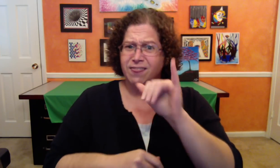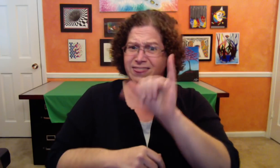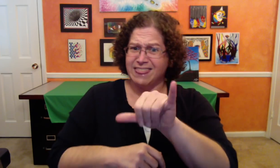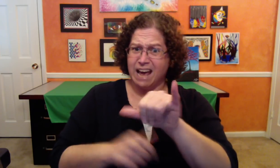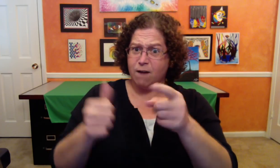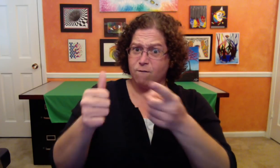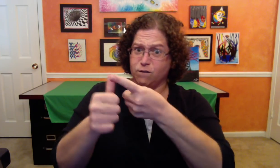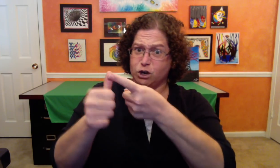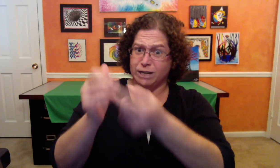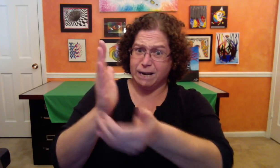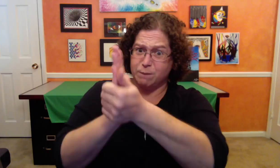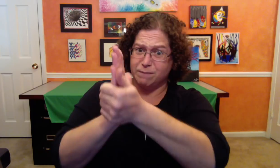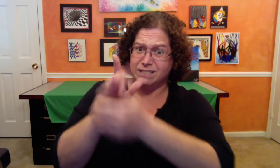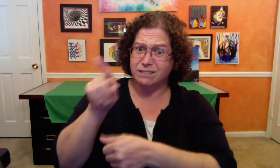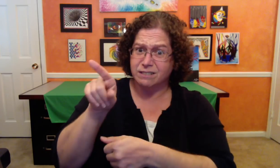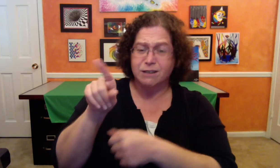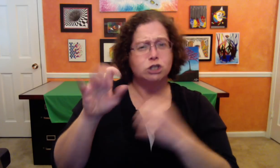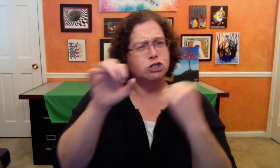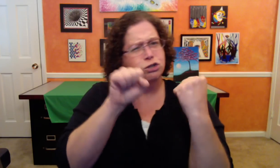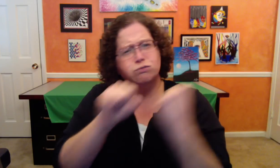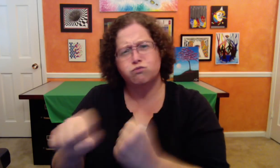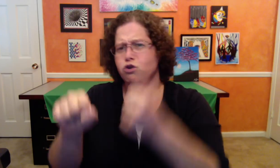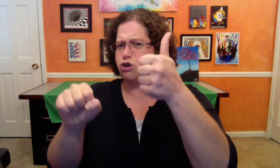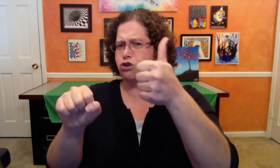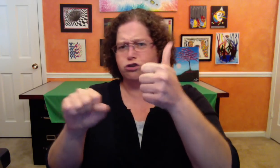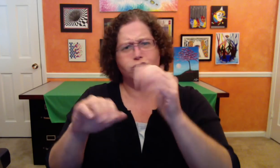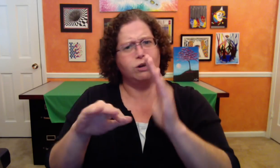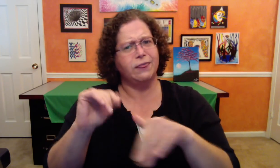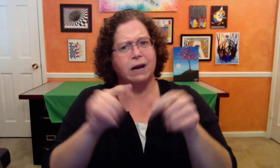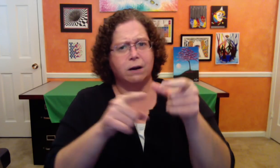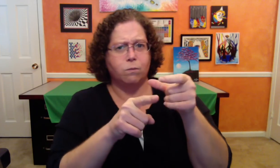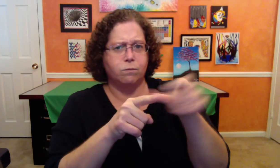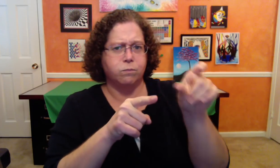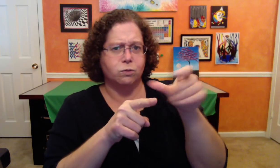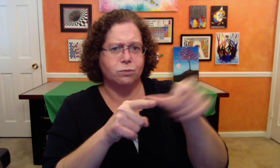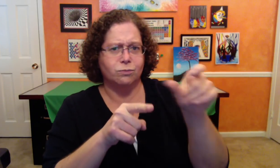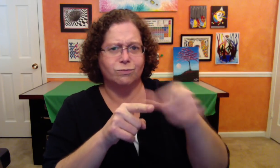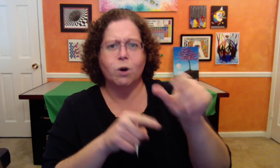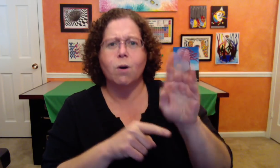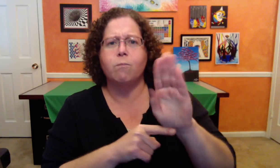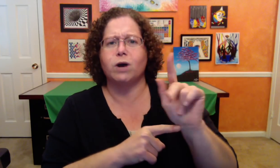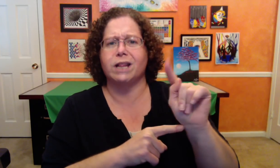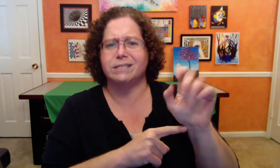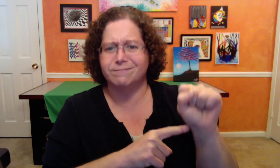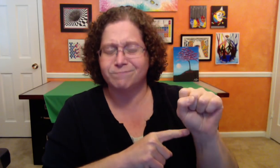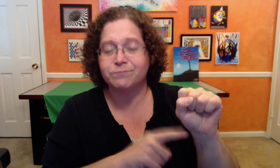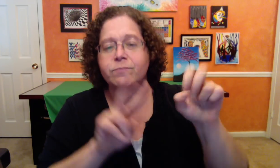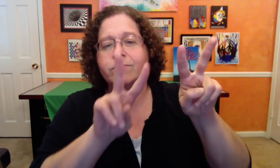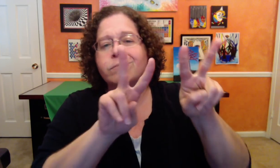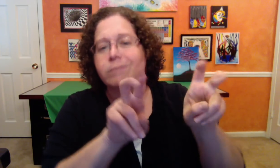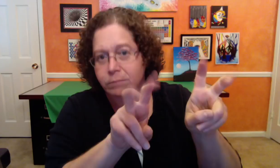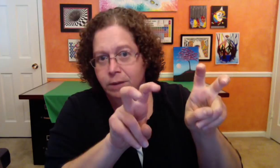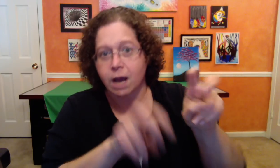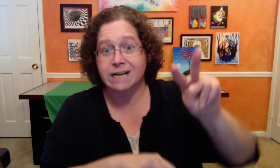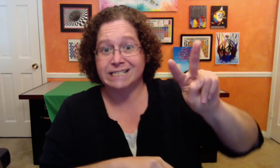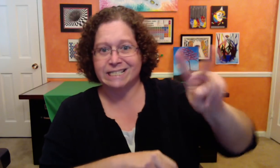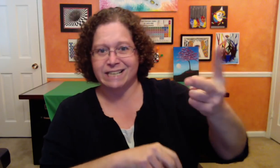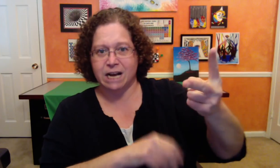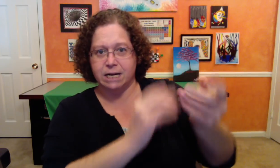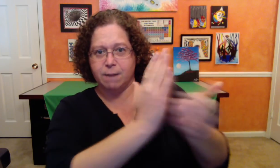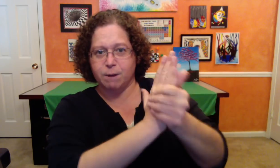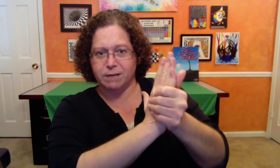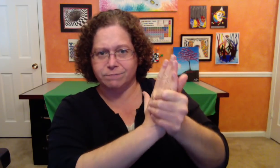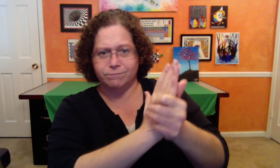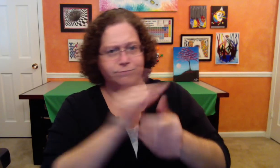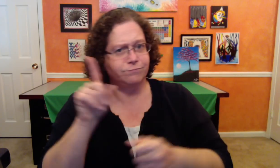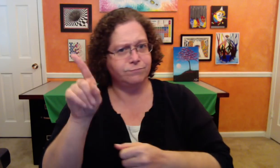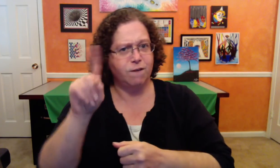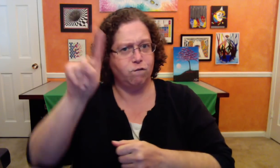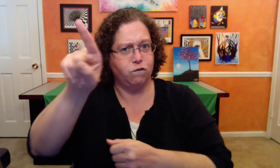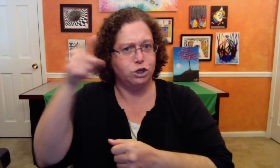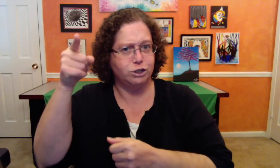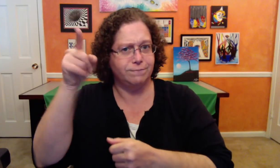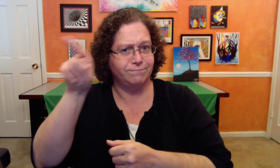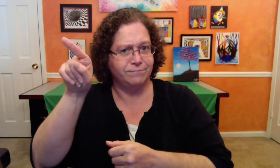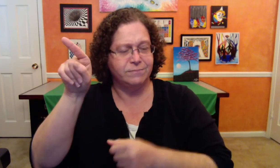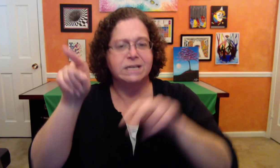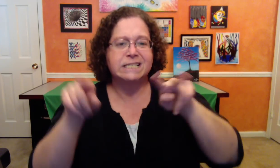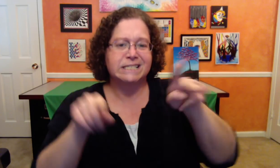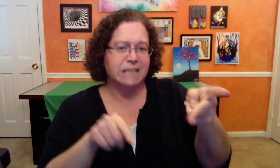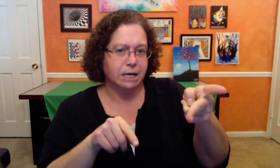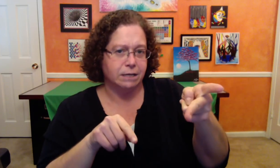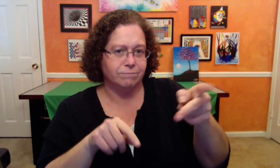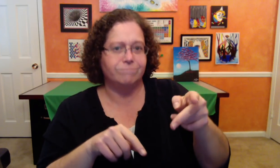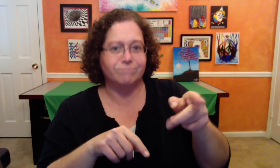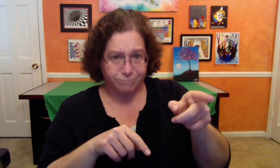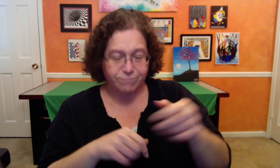The First Amendment is stronger than bullets, also known as, the Second Amendment.